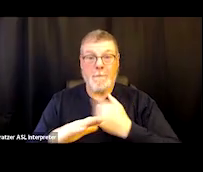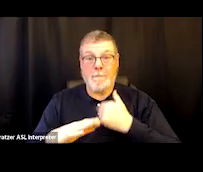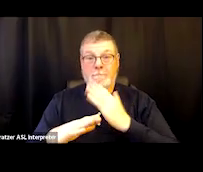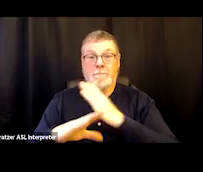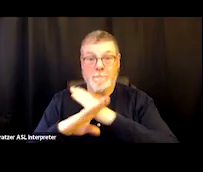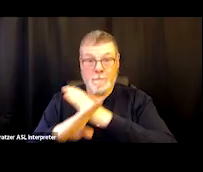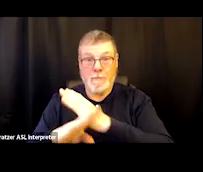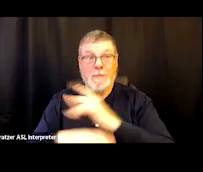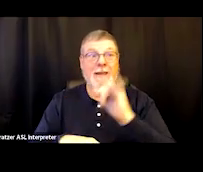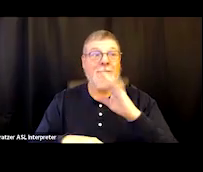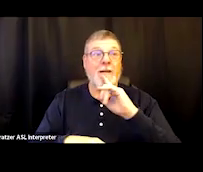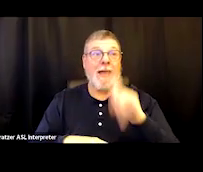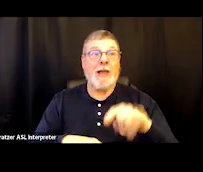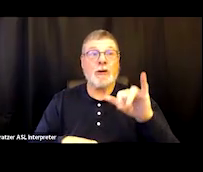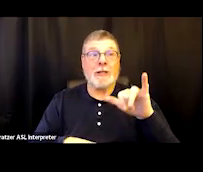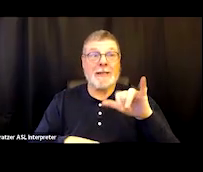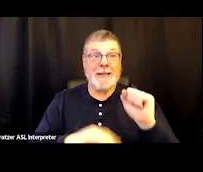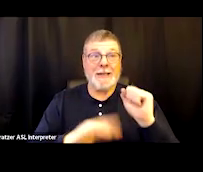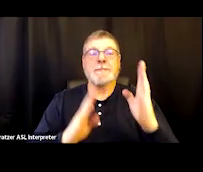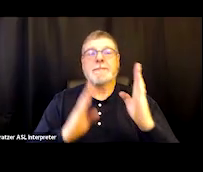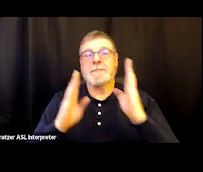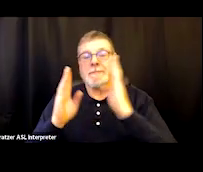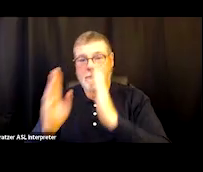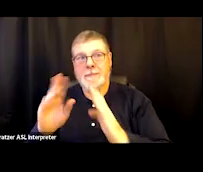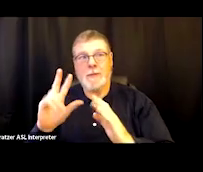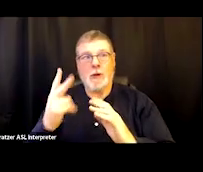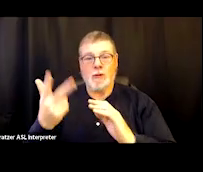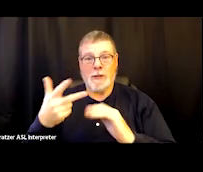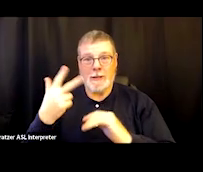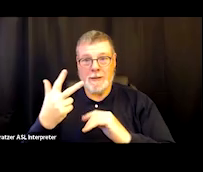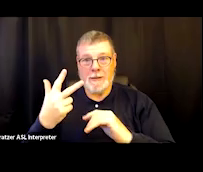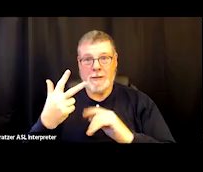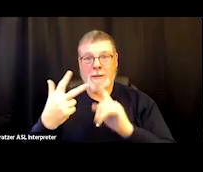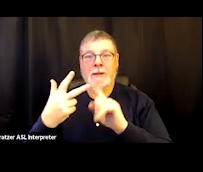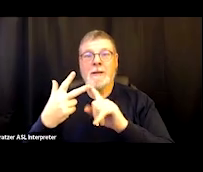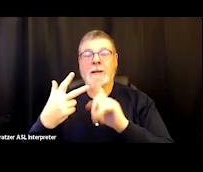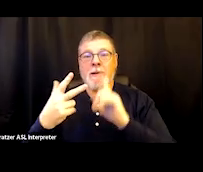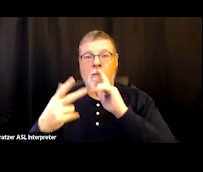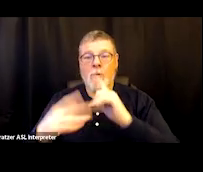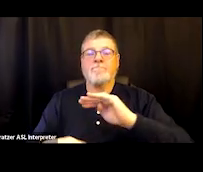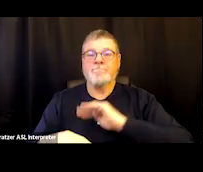And if the answer there is yes, the next step is step three. Does the impairment meet or equal a listing?